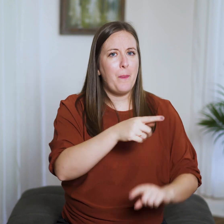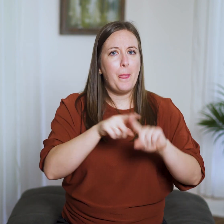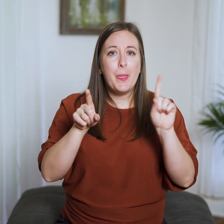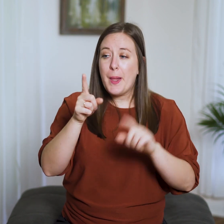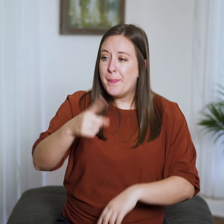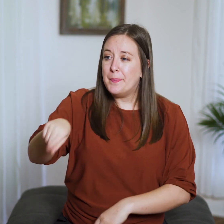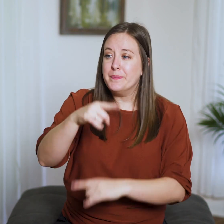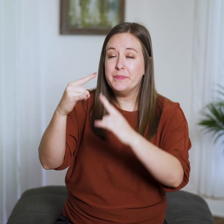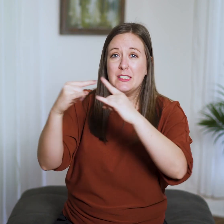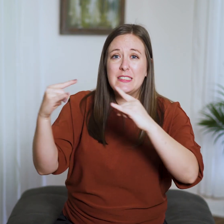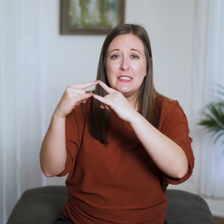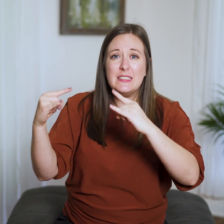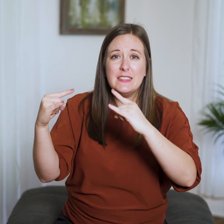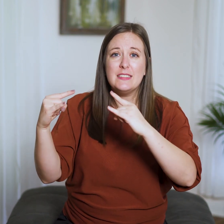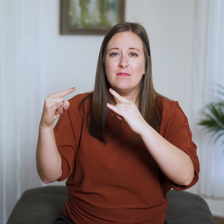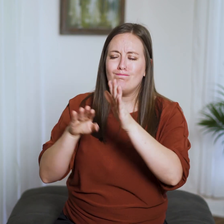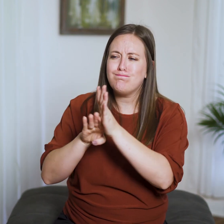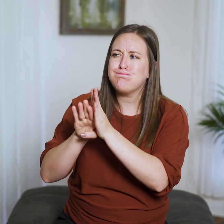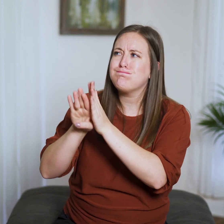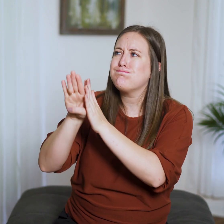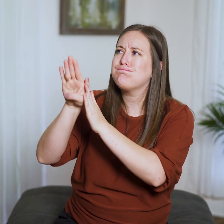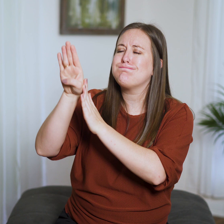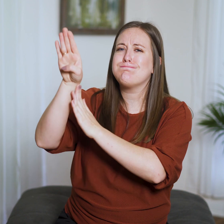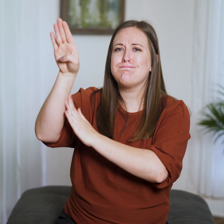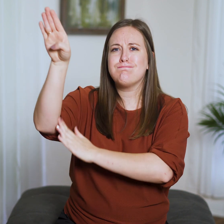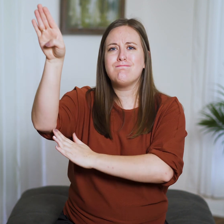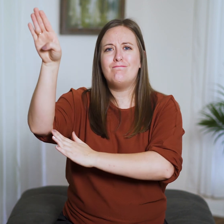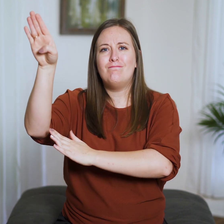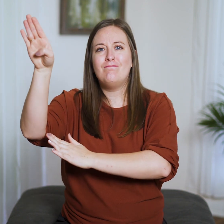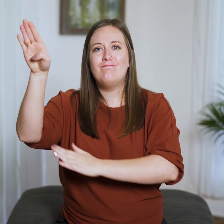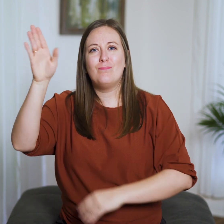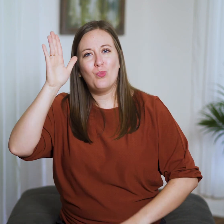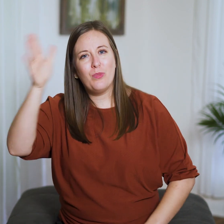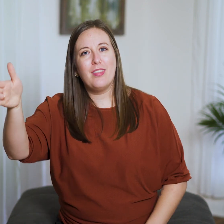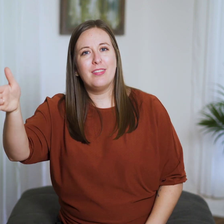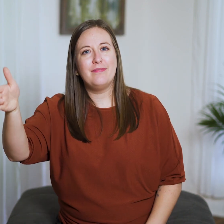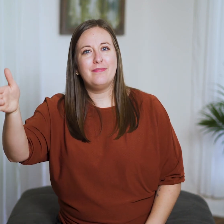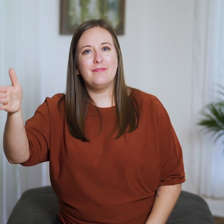but the tent of the upright will flourish.”